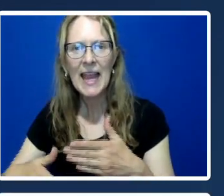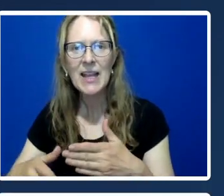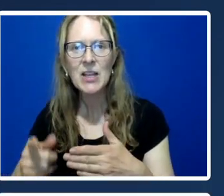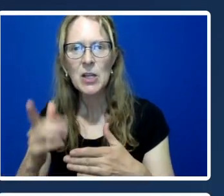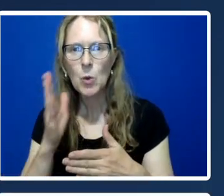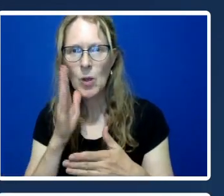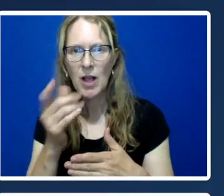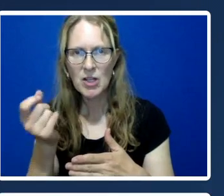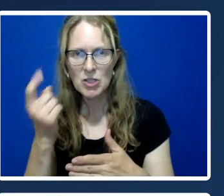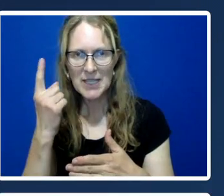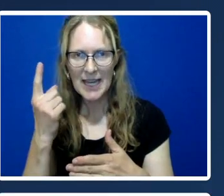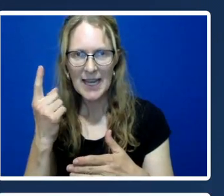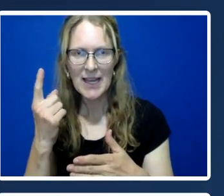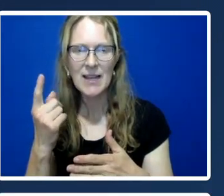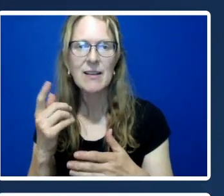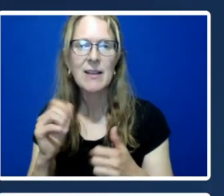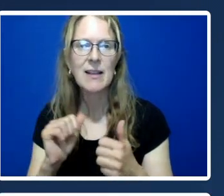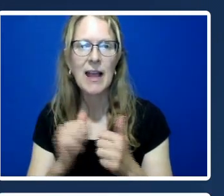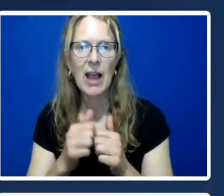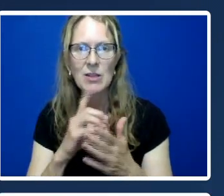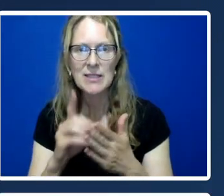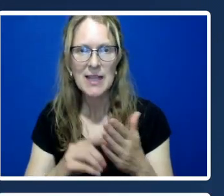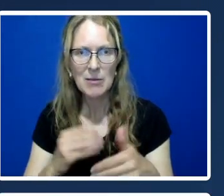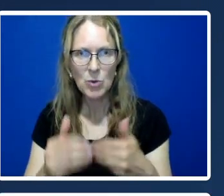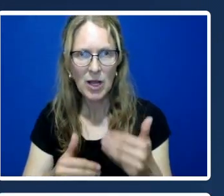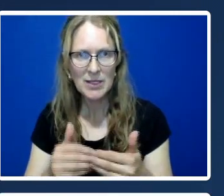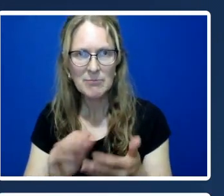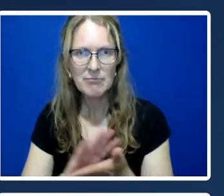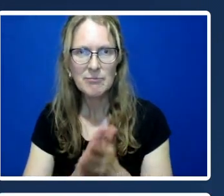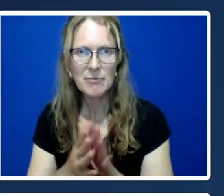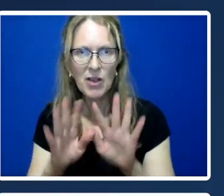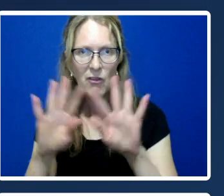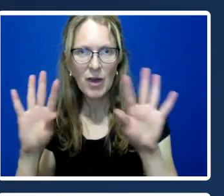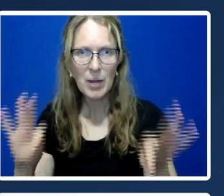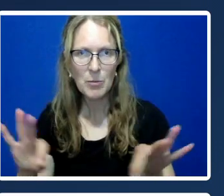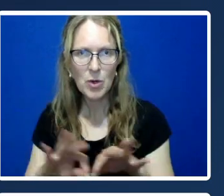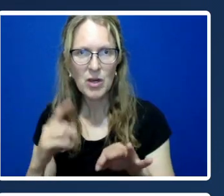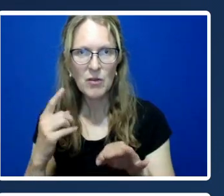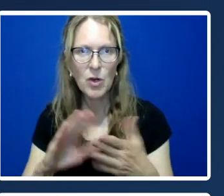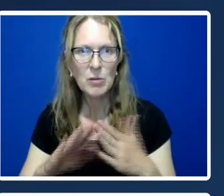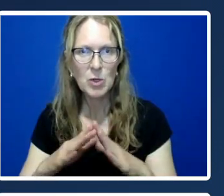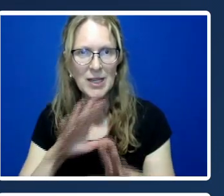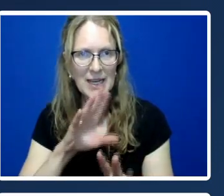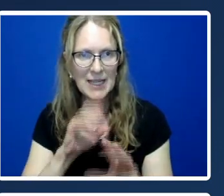design process can be a framework for community engagements, the value and benefit of youth as